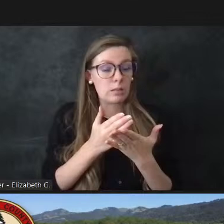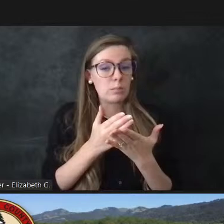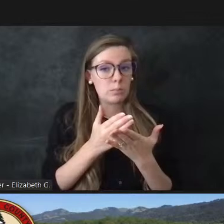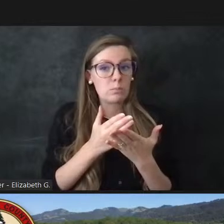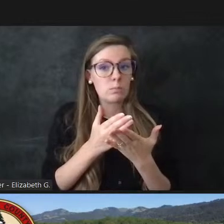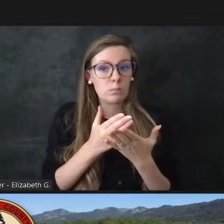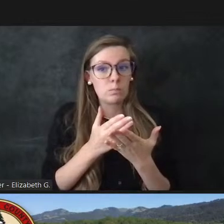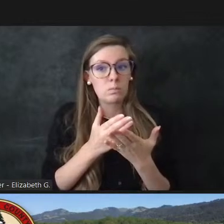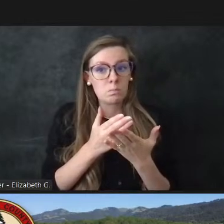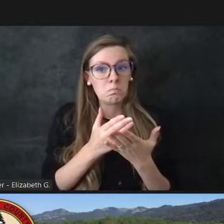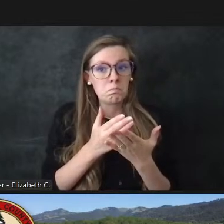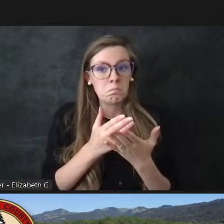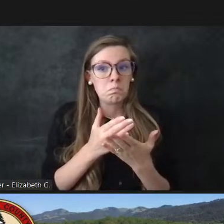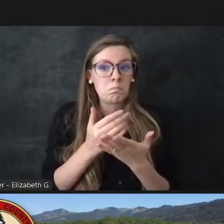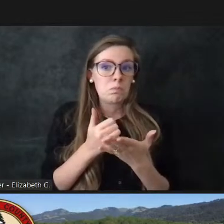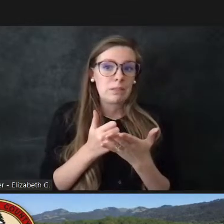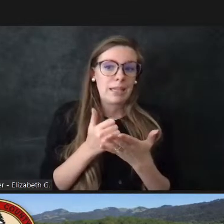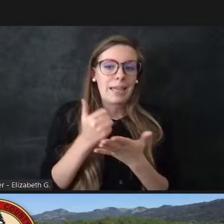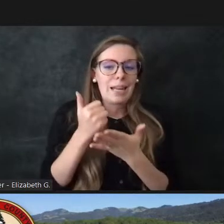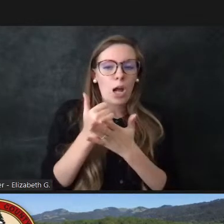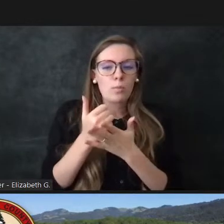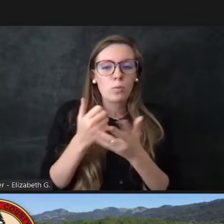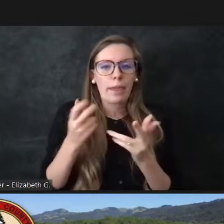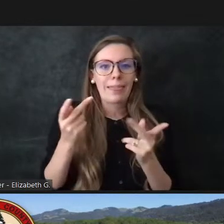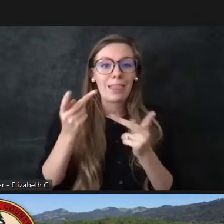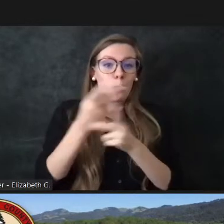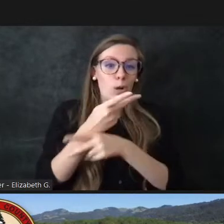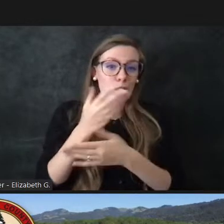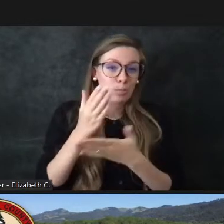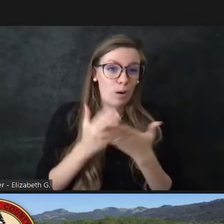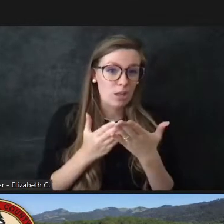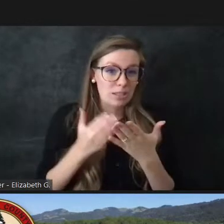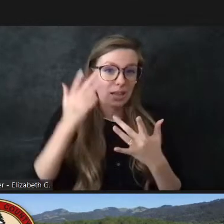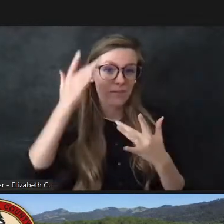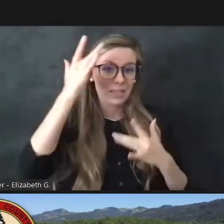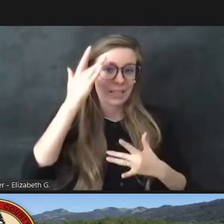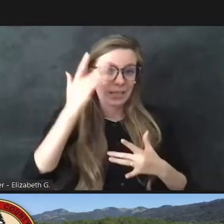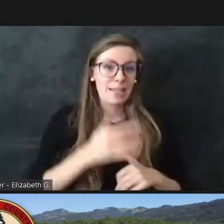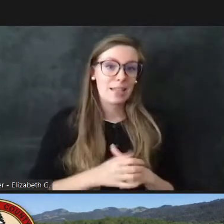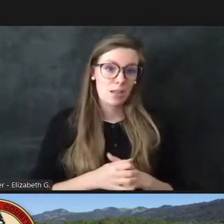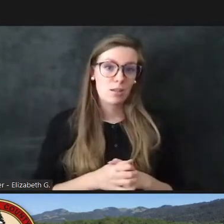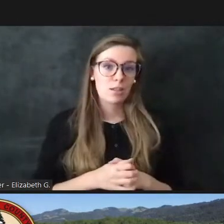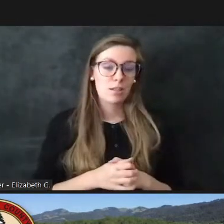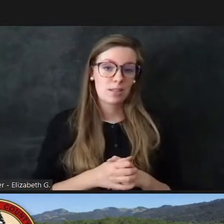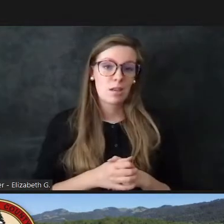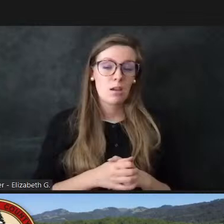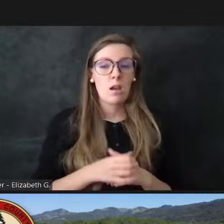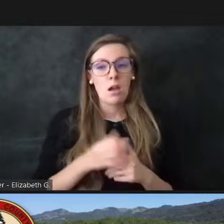the most of your parts of the disease or avoid being hospitalized or even your